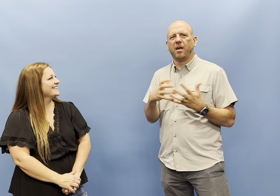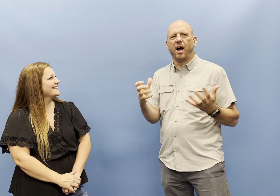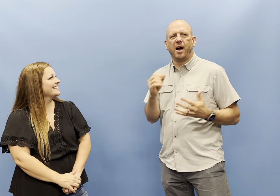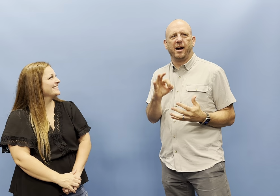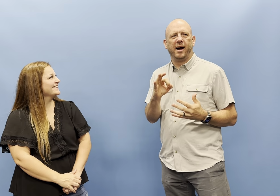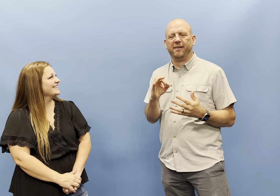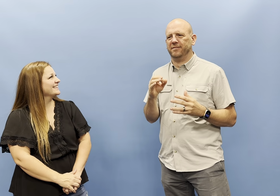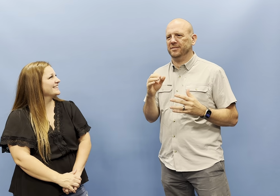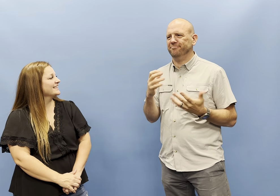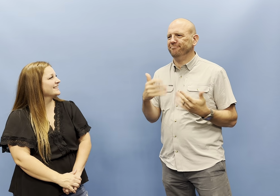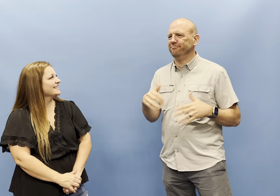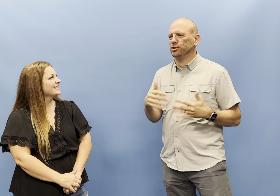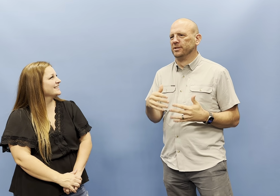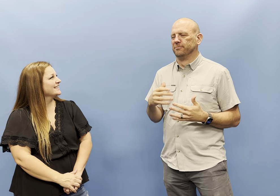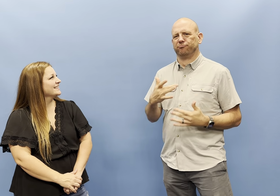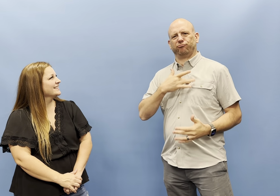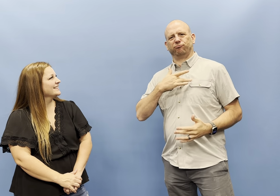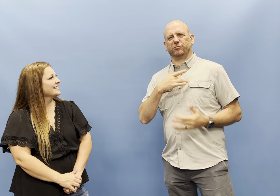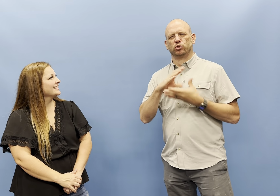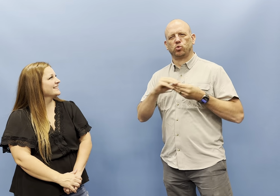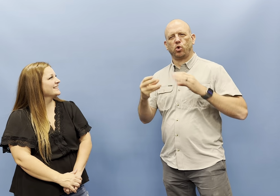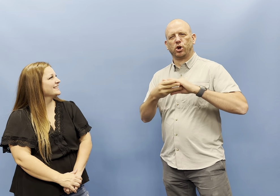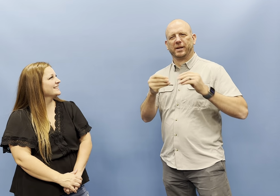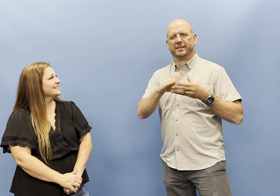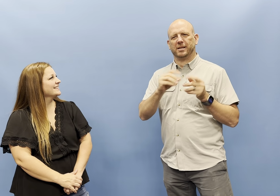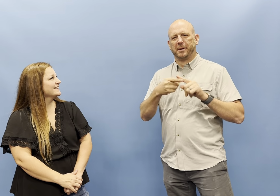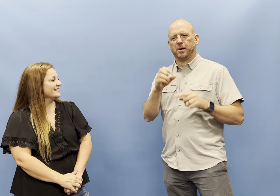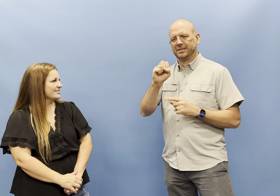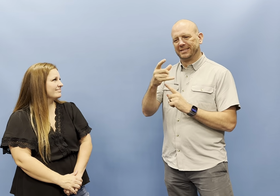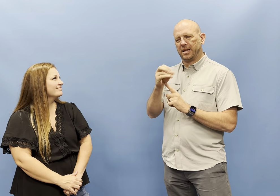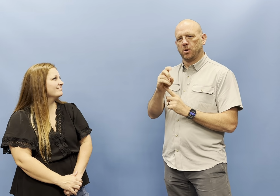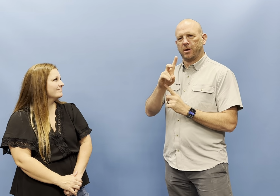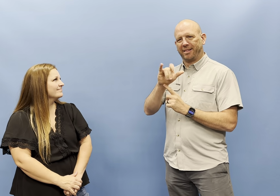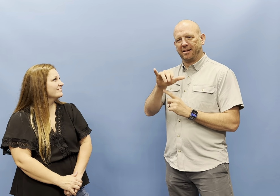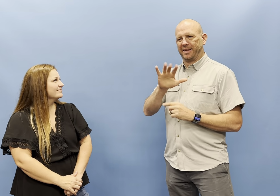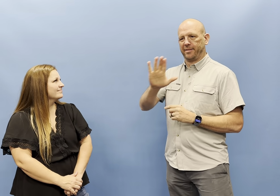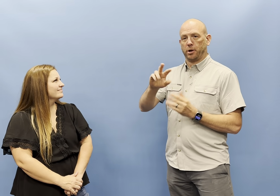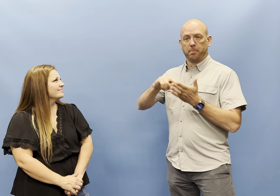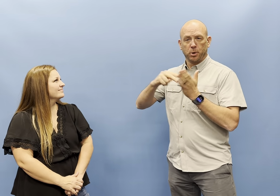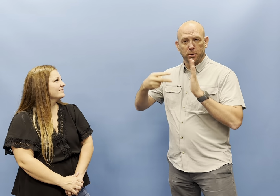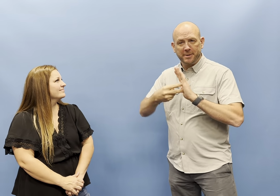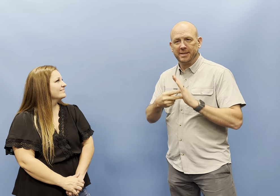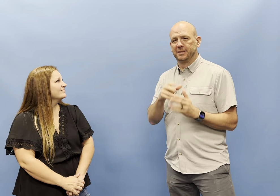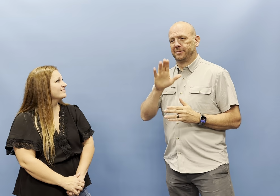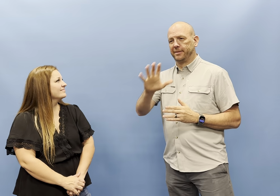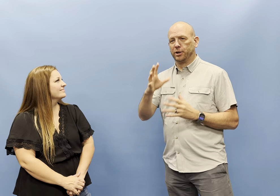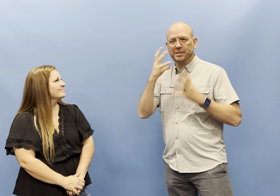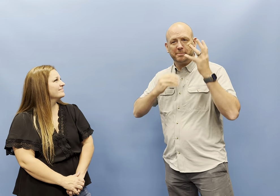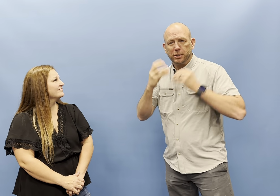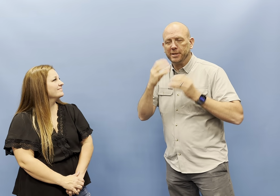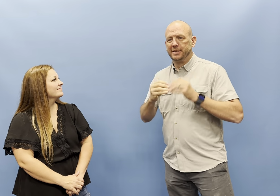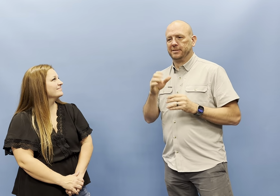and very heartfelt, with stories about Sego Lily. Their purpose, their experiences.